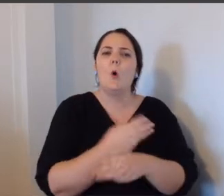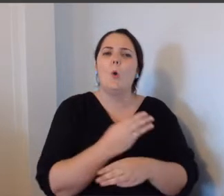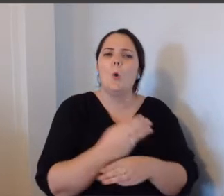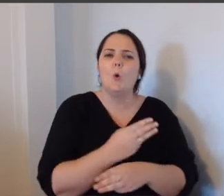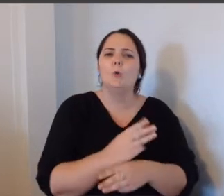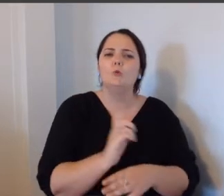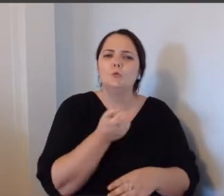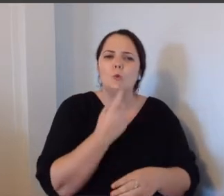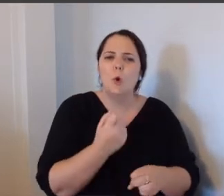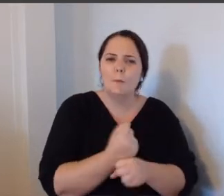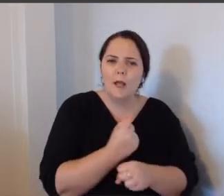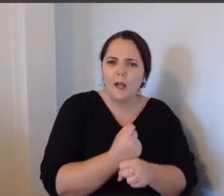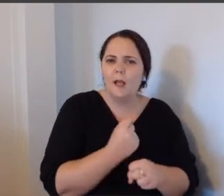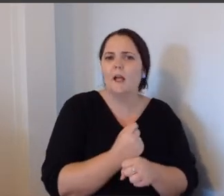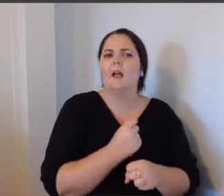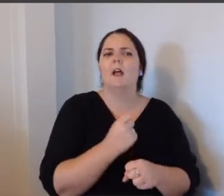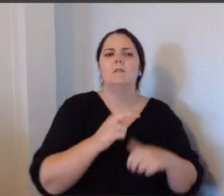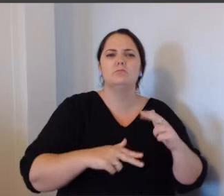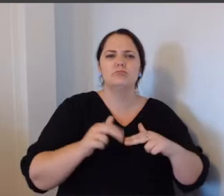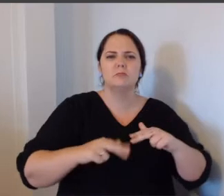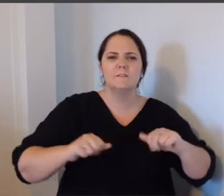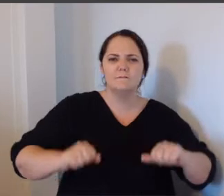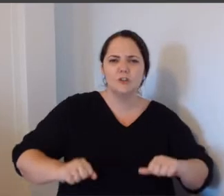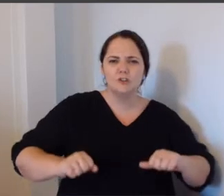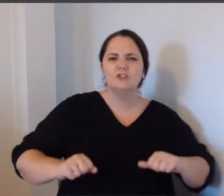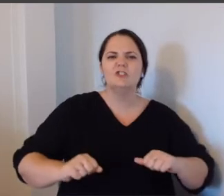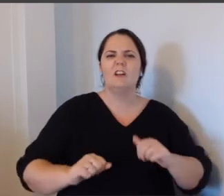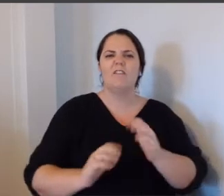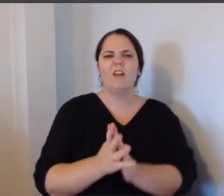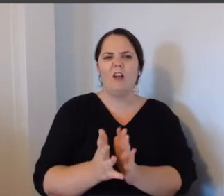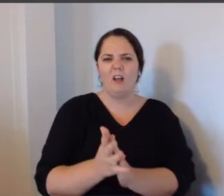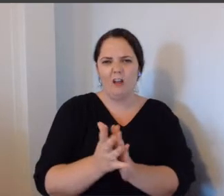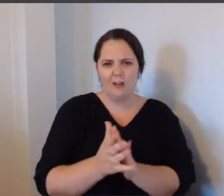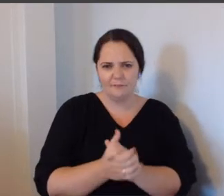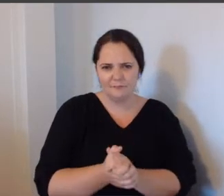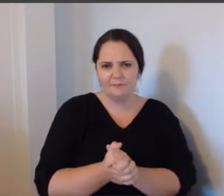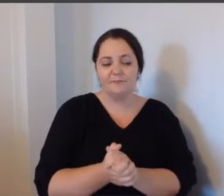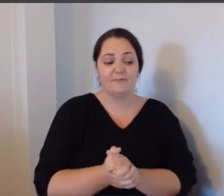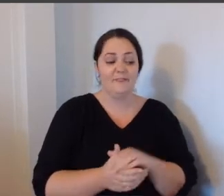and their colleagues carved fireplaces and furniture. Fra Angelico was just on the cusp